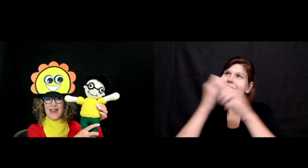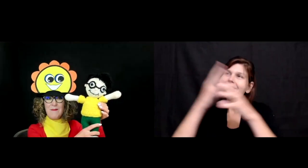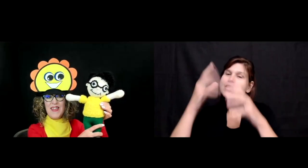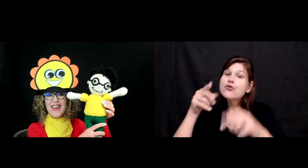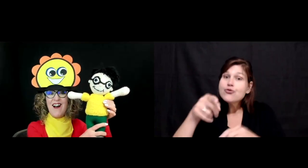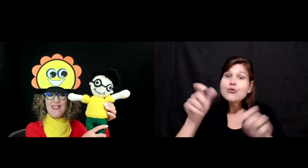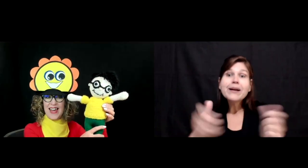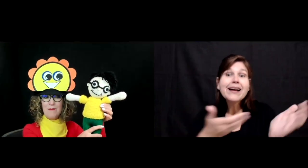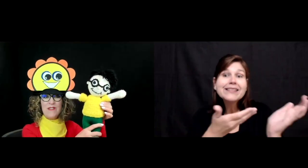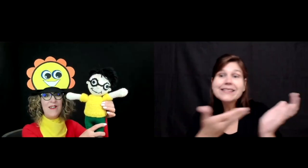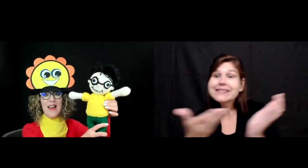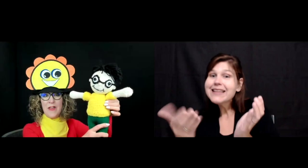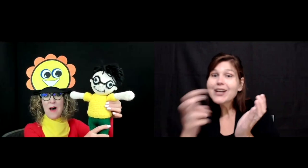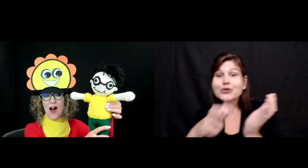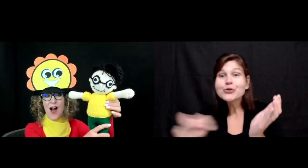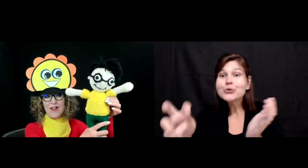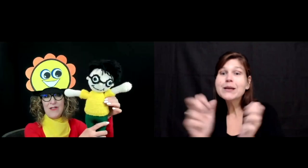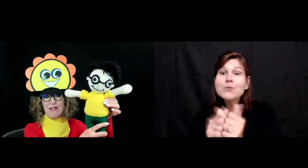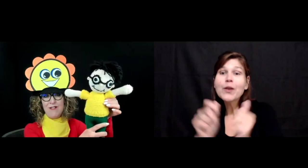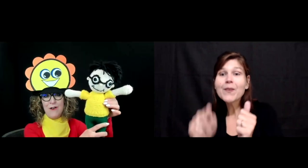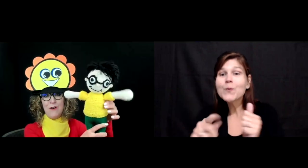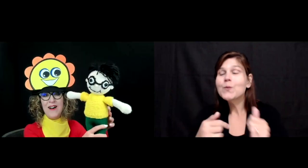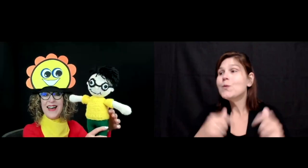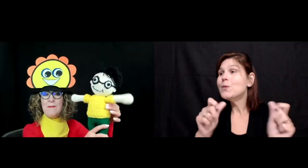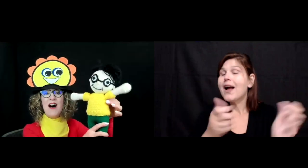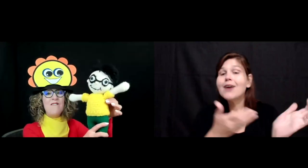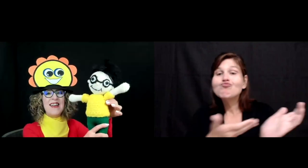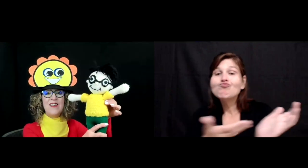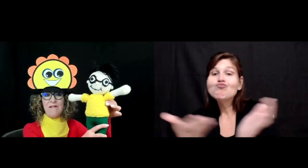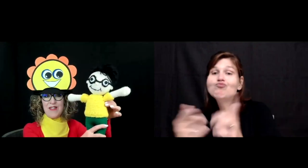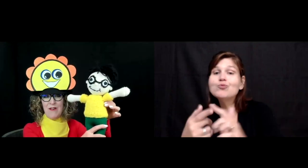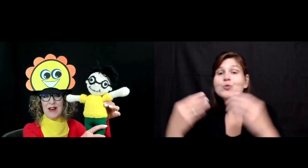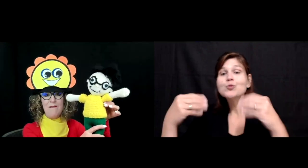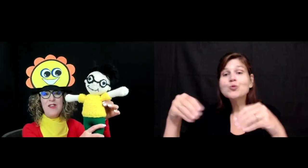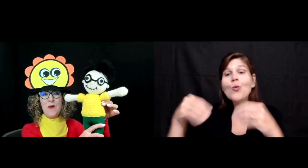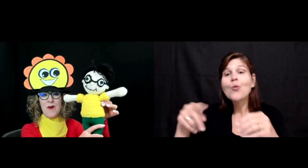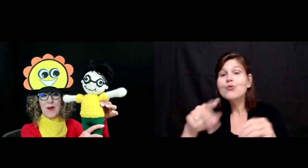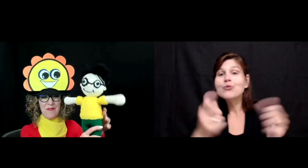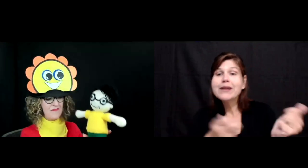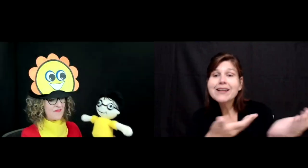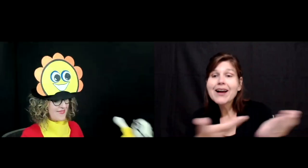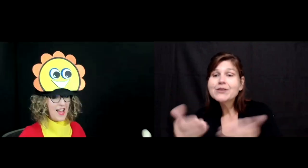Take him in the car, take him to the park, to the store. Marvin loves you. He loves you all.